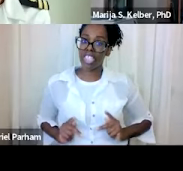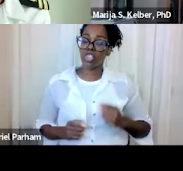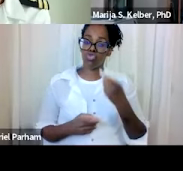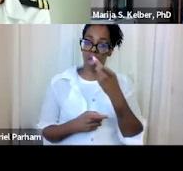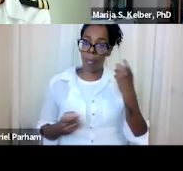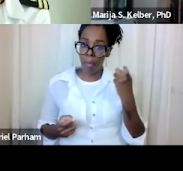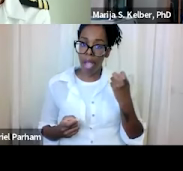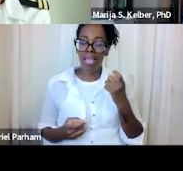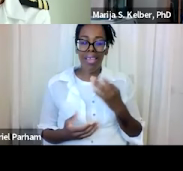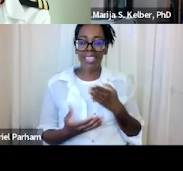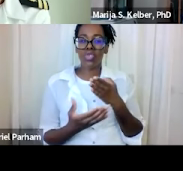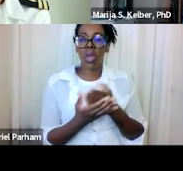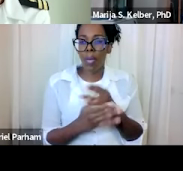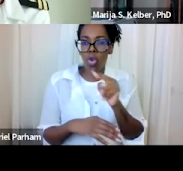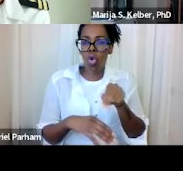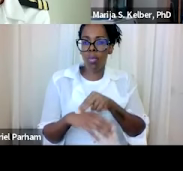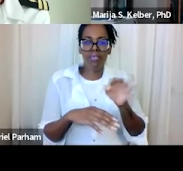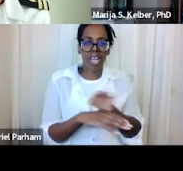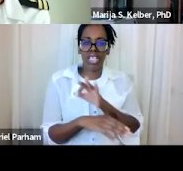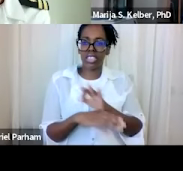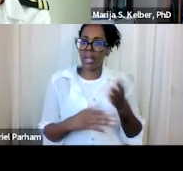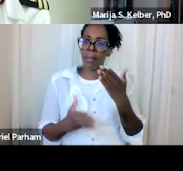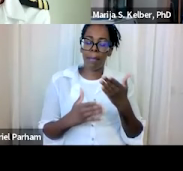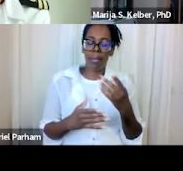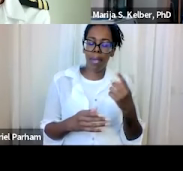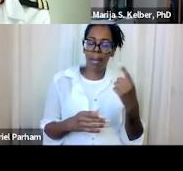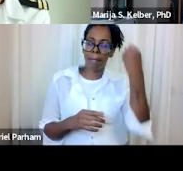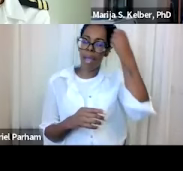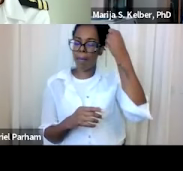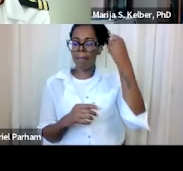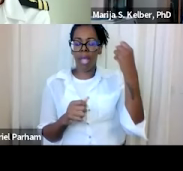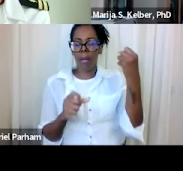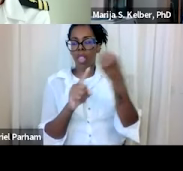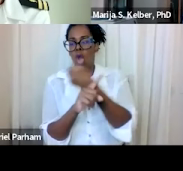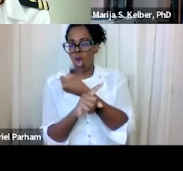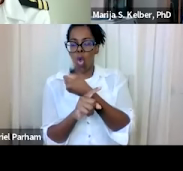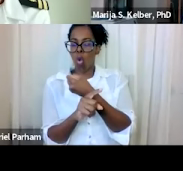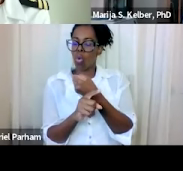that can be caused by a bump, blow, or jolt to the head or penetrating injury. As I mentioned before,